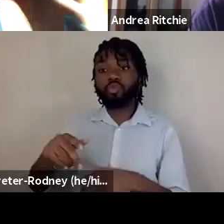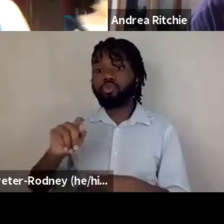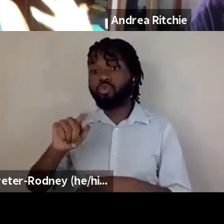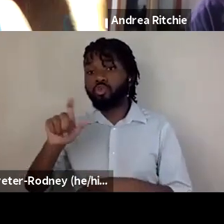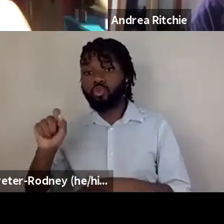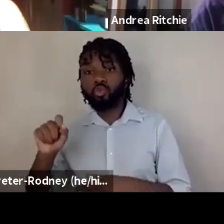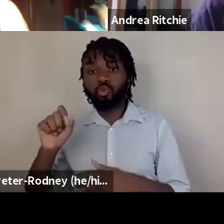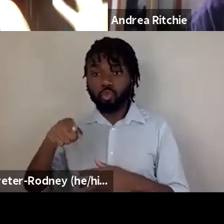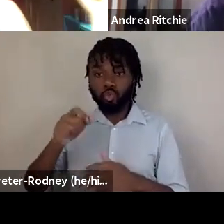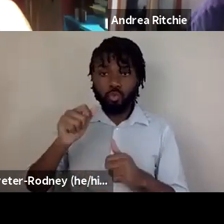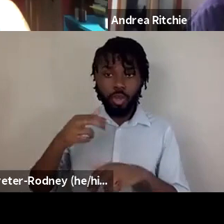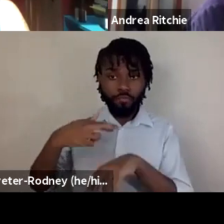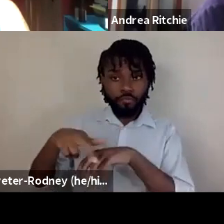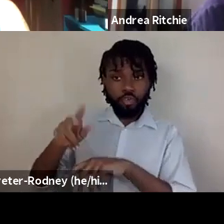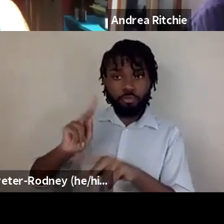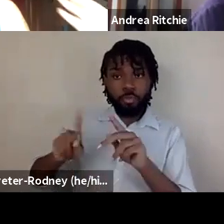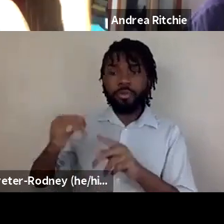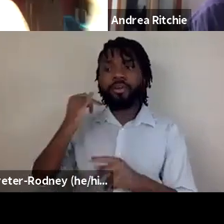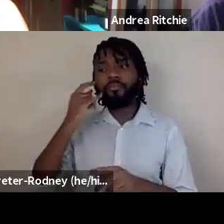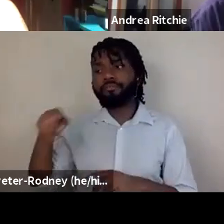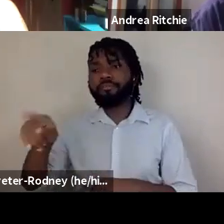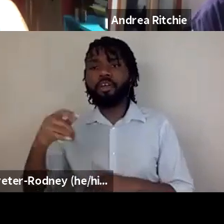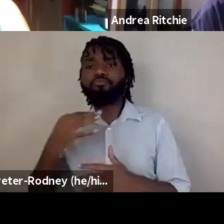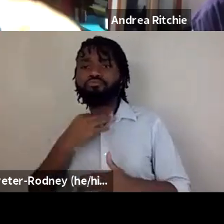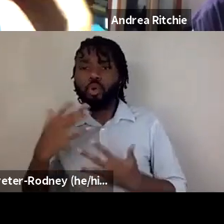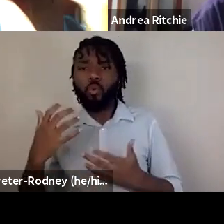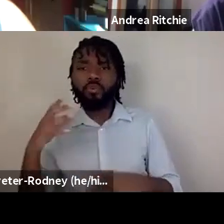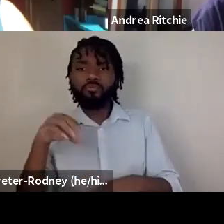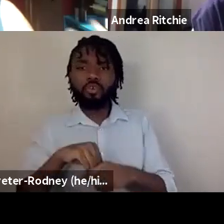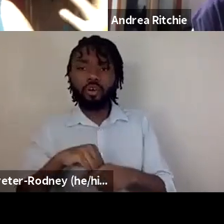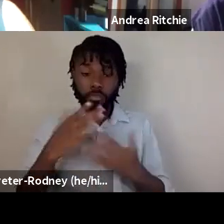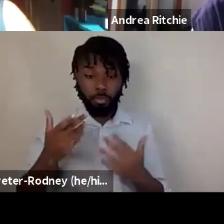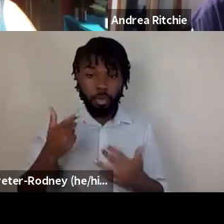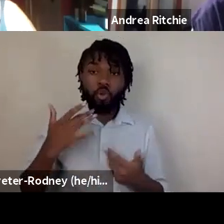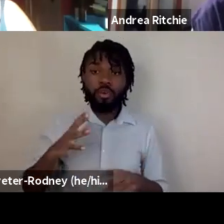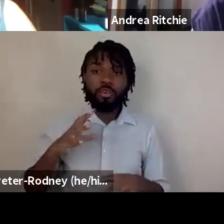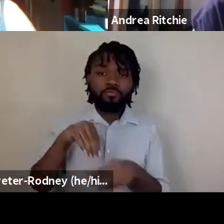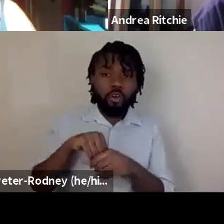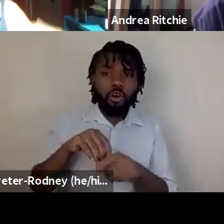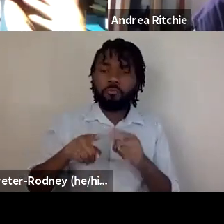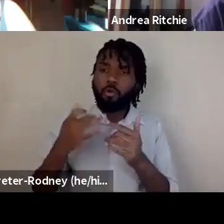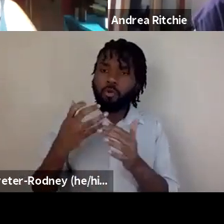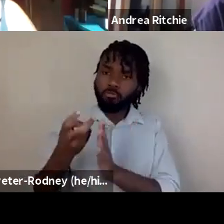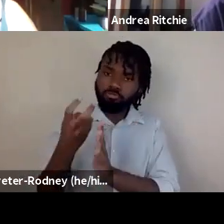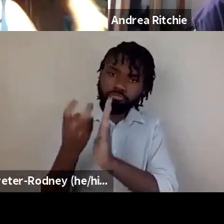I wanna know how to get involved in this. So I'm already involved in it, but I wanna deepen my work. Where do I go?